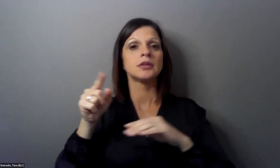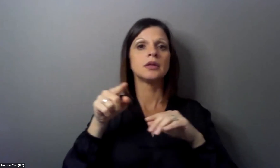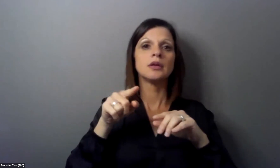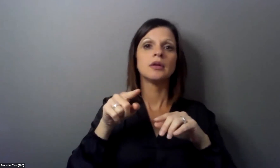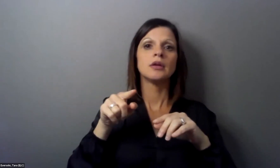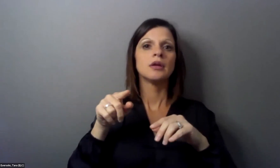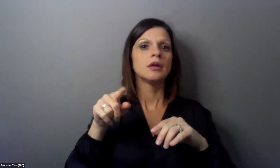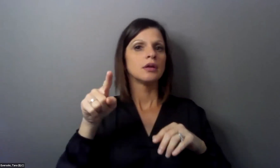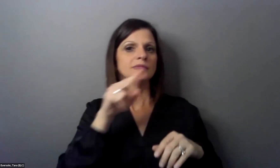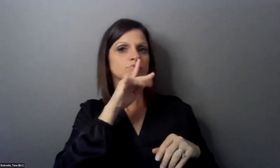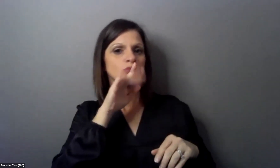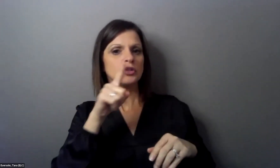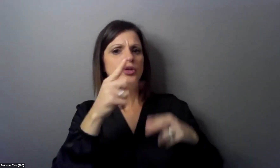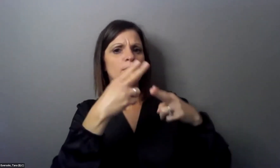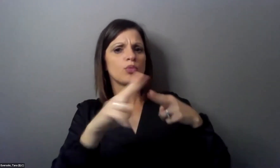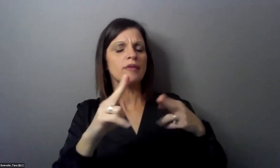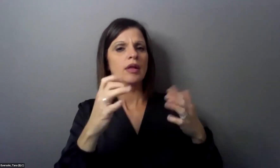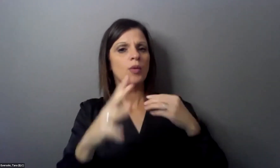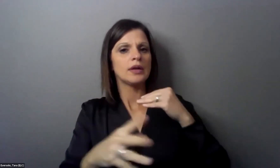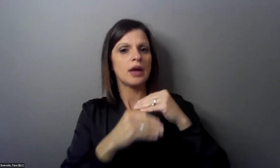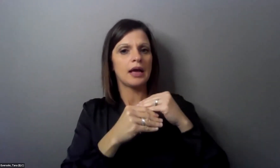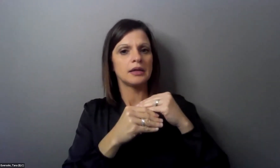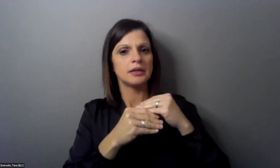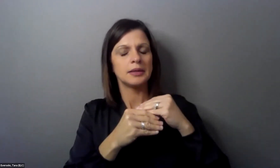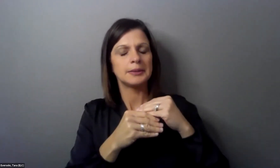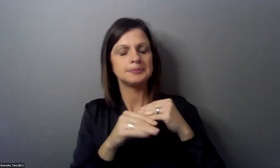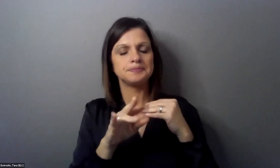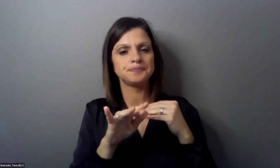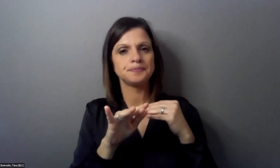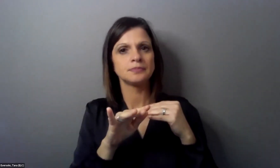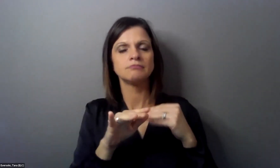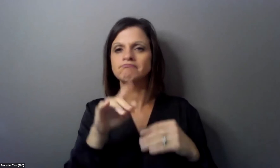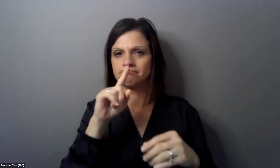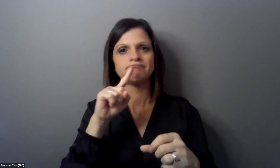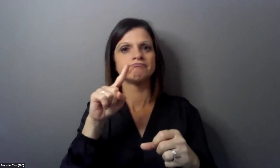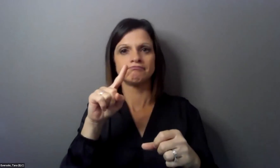Briefly I wanted to say that absolutely, the quality